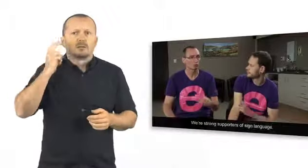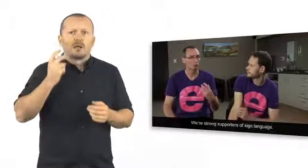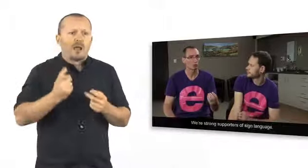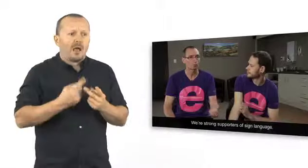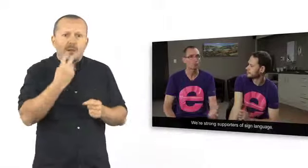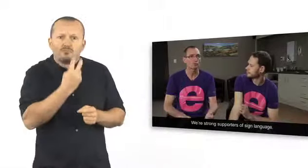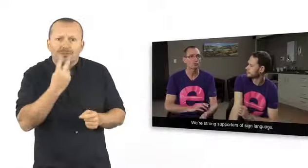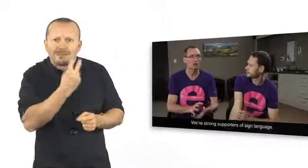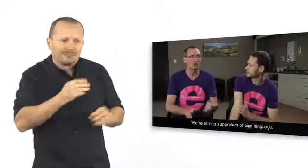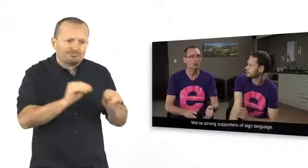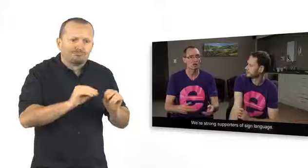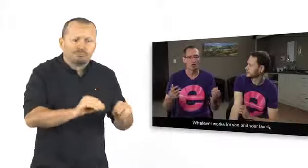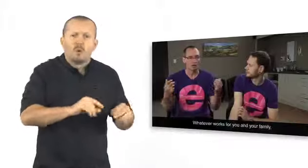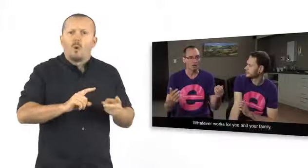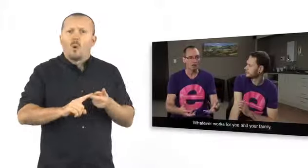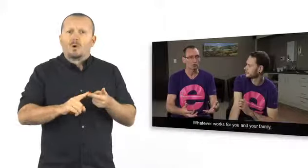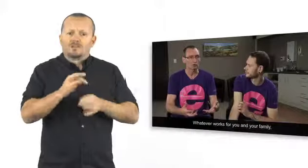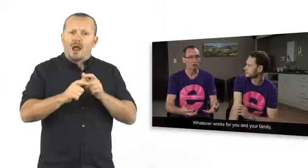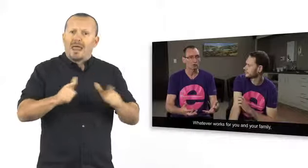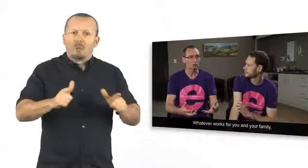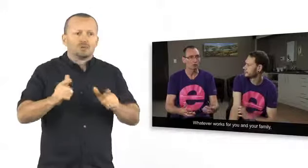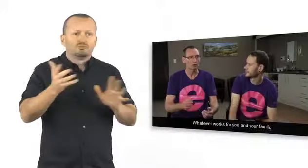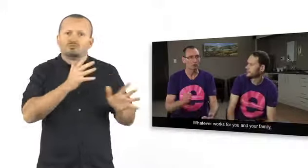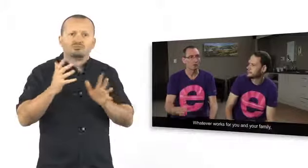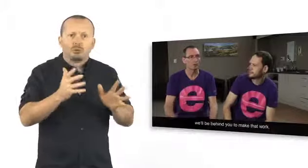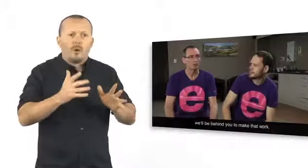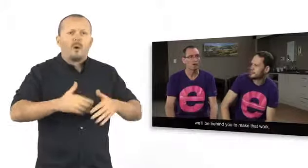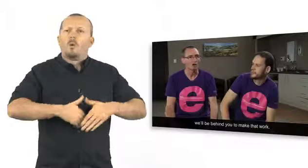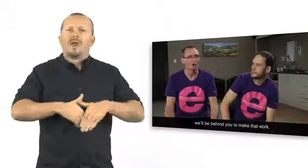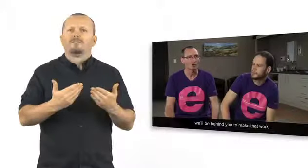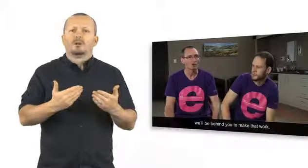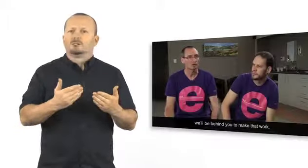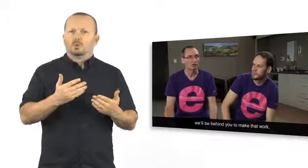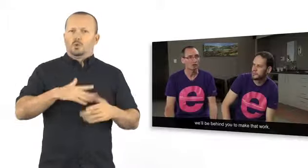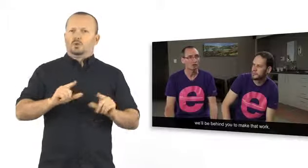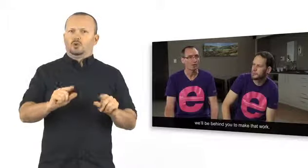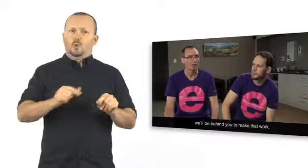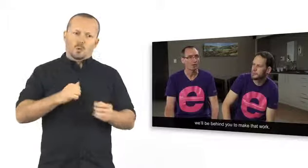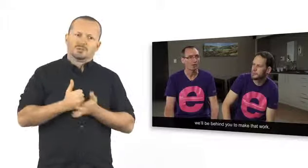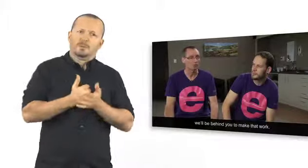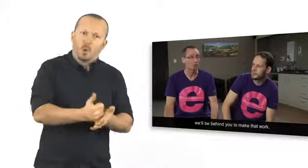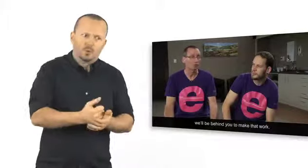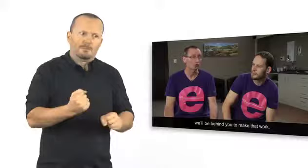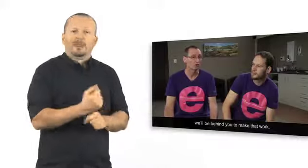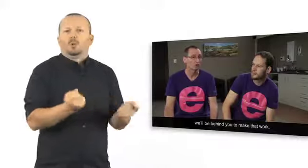We’re strong supporters of sign language. Whatever works for you and your family, we’ll be behind you to help make that work.